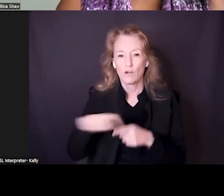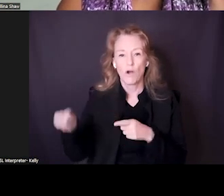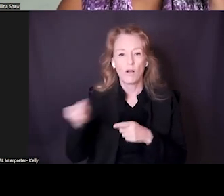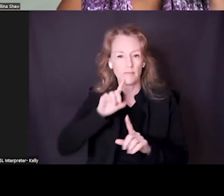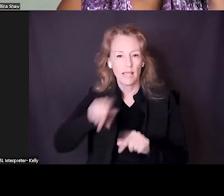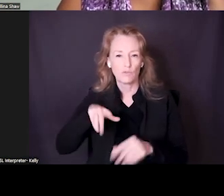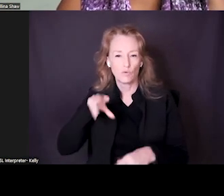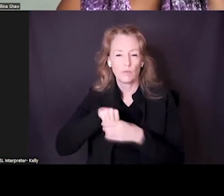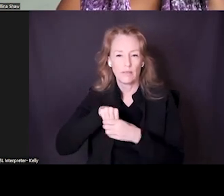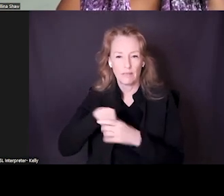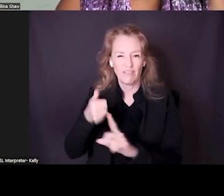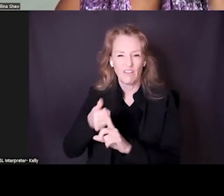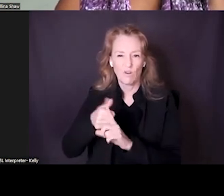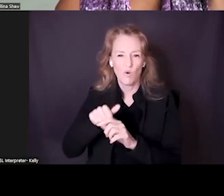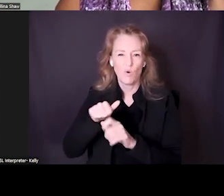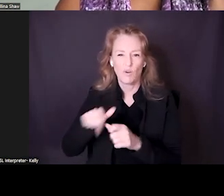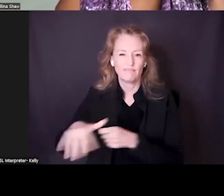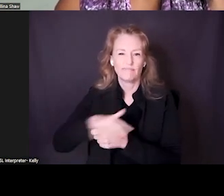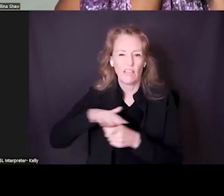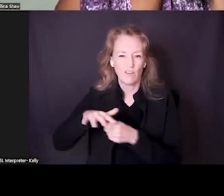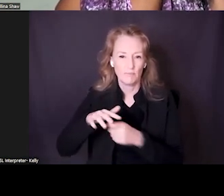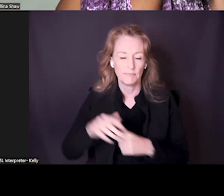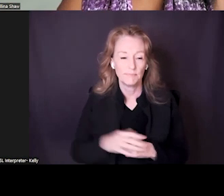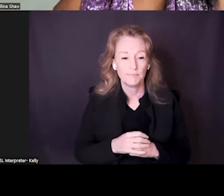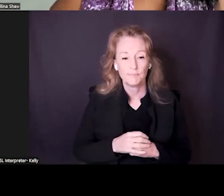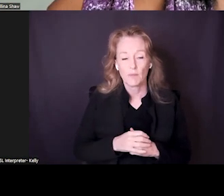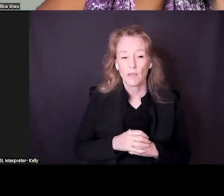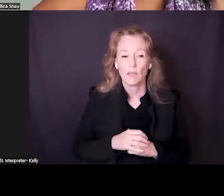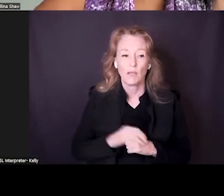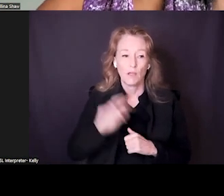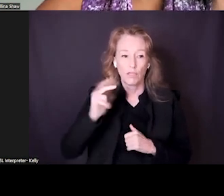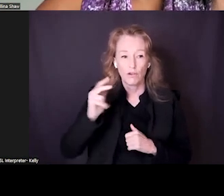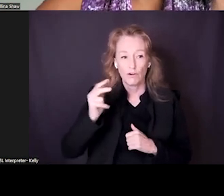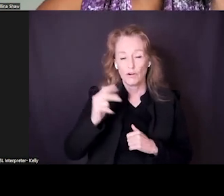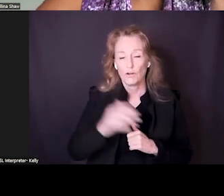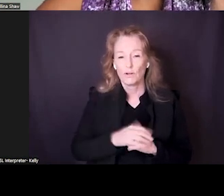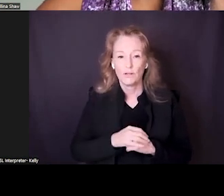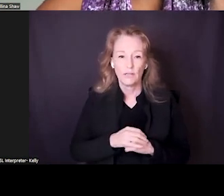AND THEN THE THIRD IS OBTAINING ADDITIONAL TECHNOLOGY FOR CRISIS